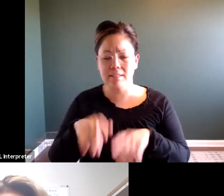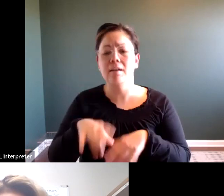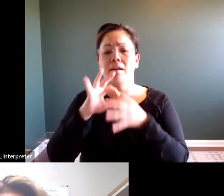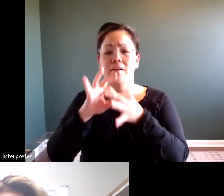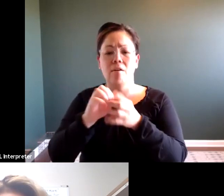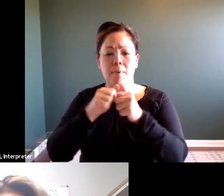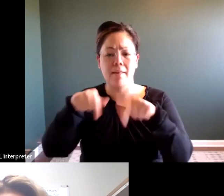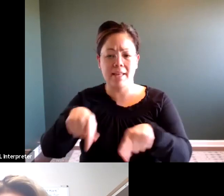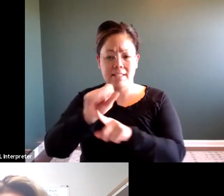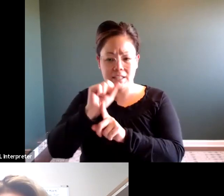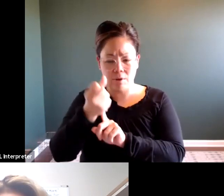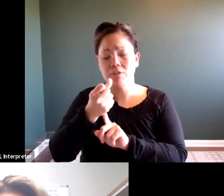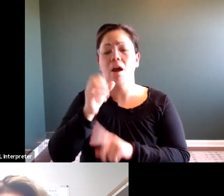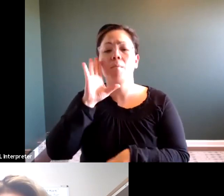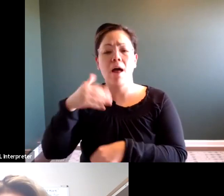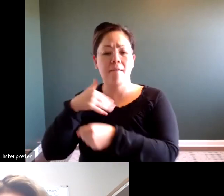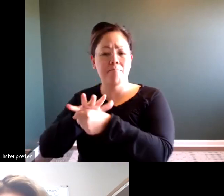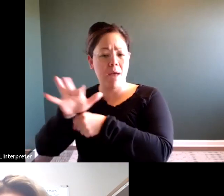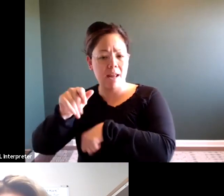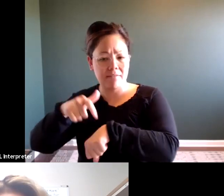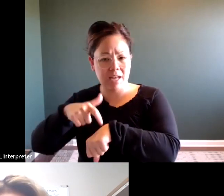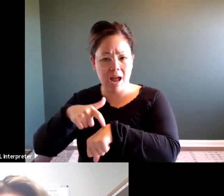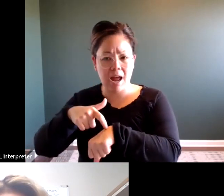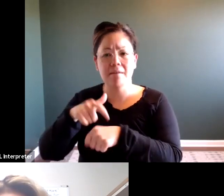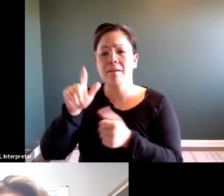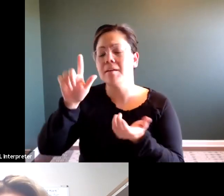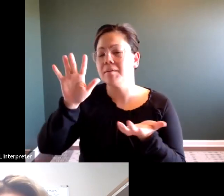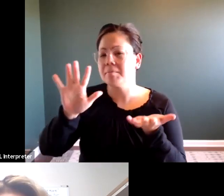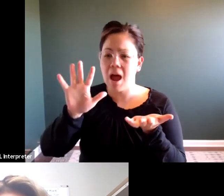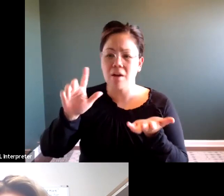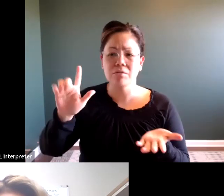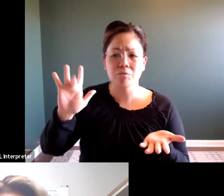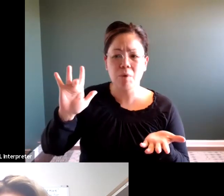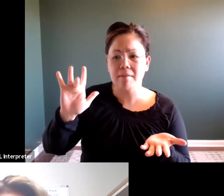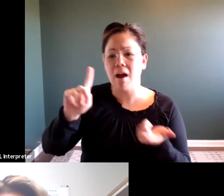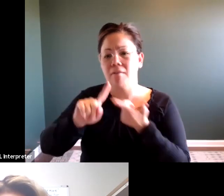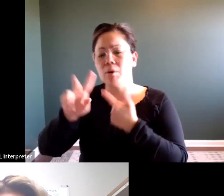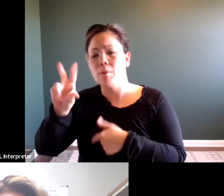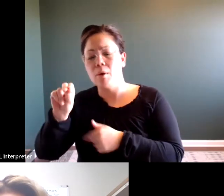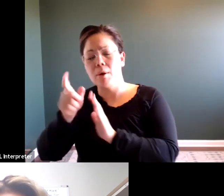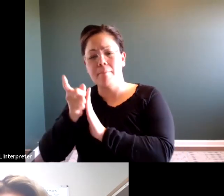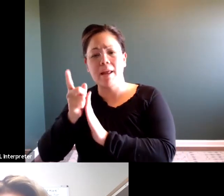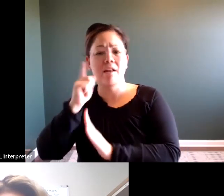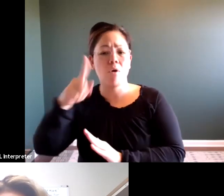and leave an ample amount of time, about 25 to 30 minutes for you all to ask questions.